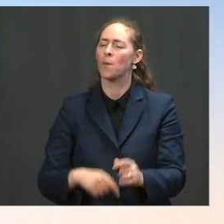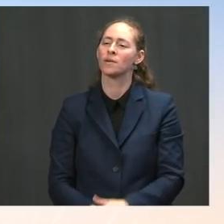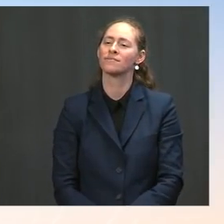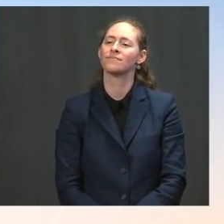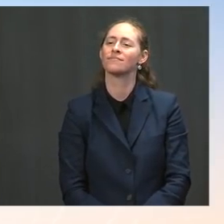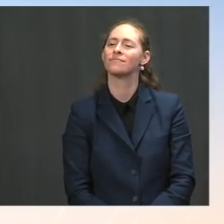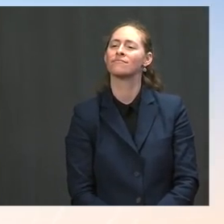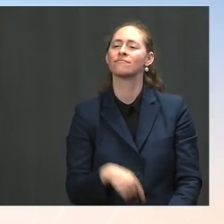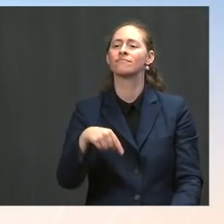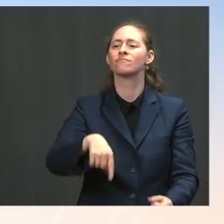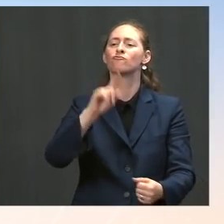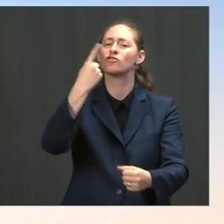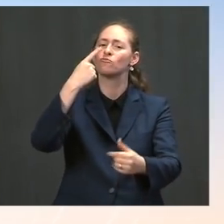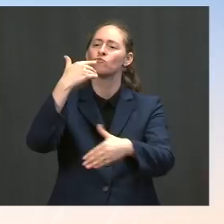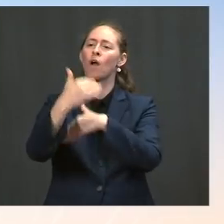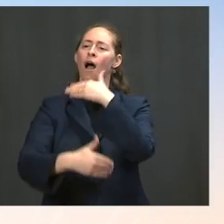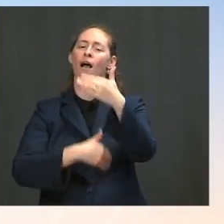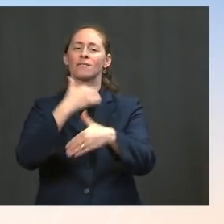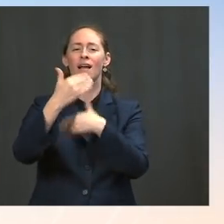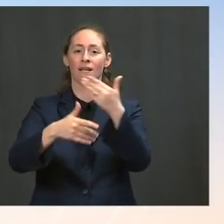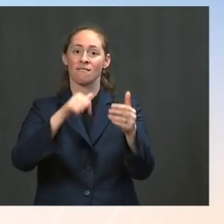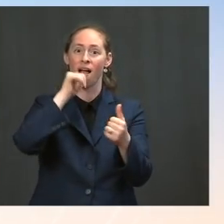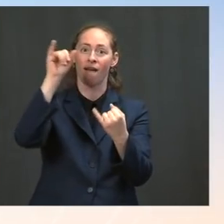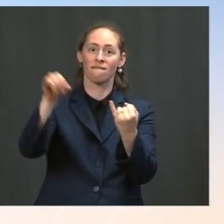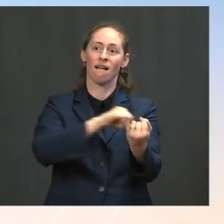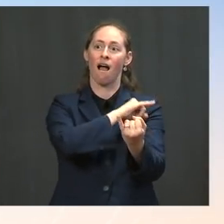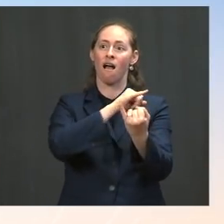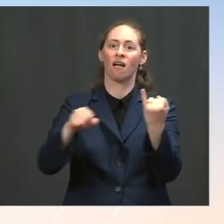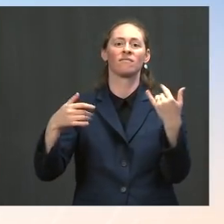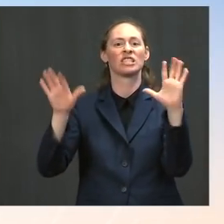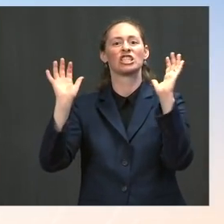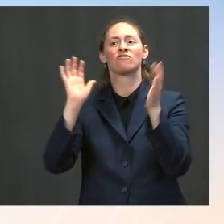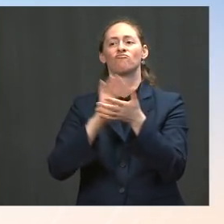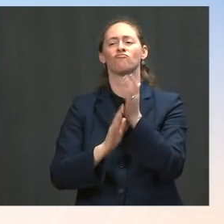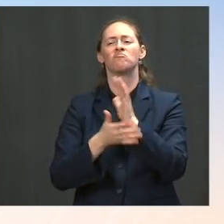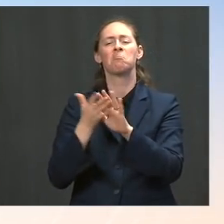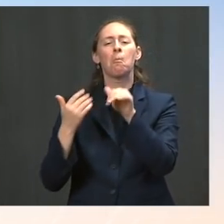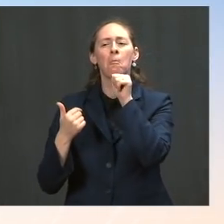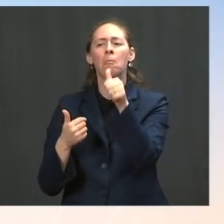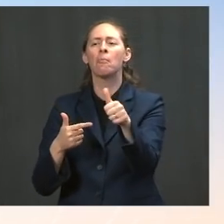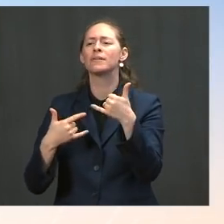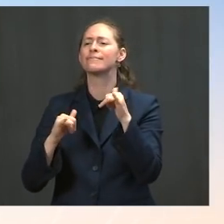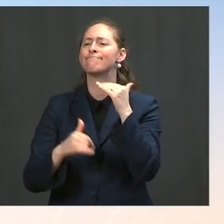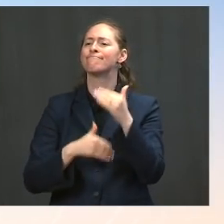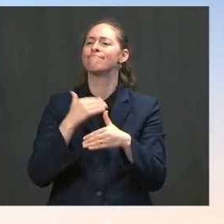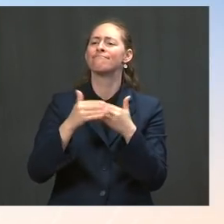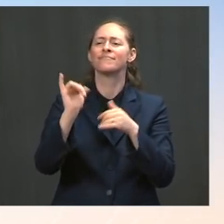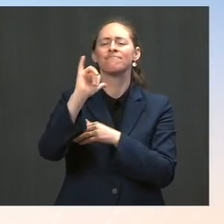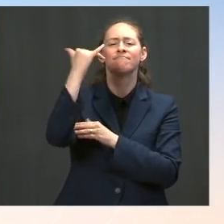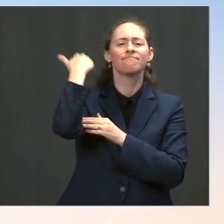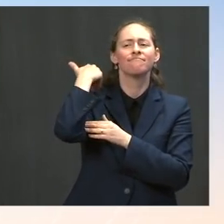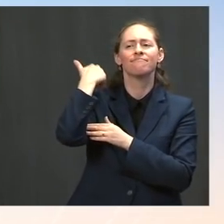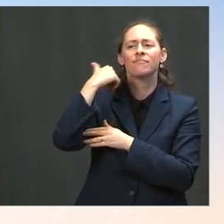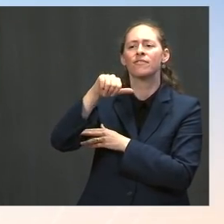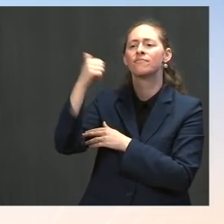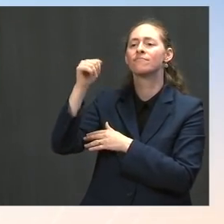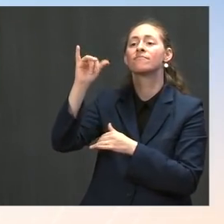I'd also note that, earlier this year, the same sequence was followed on May 17th for the Endless Frontiers Bill with strong bipartisan support,